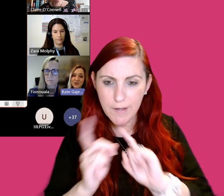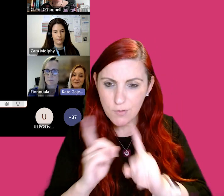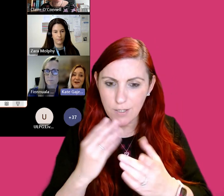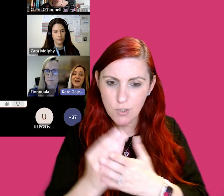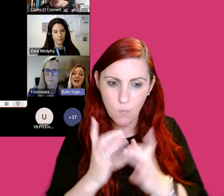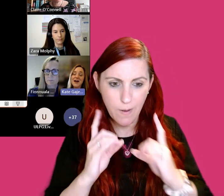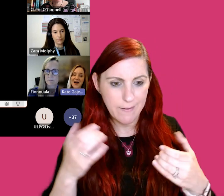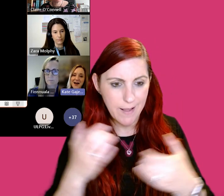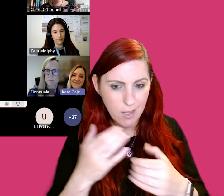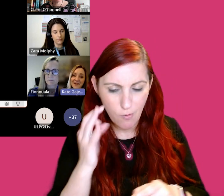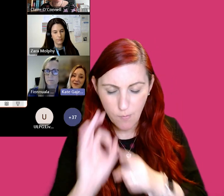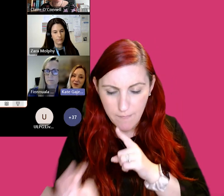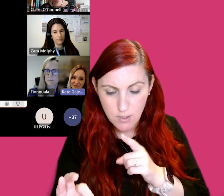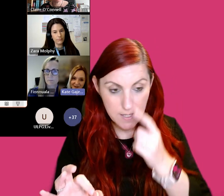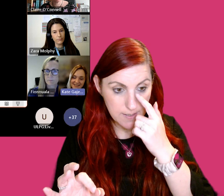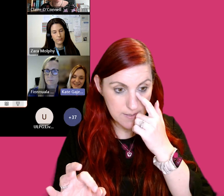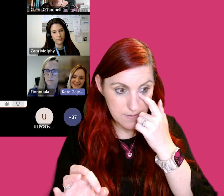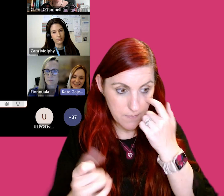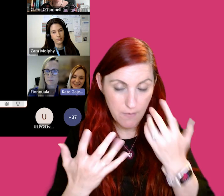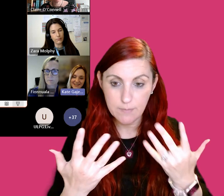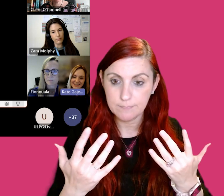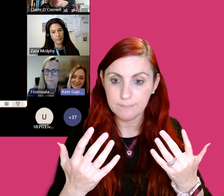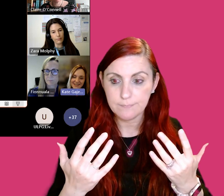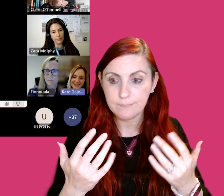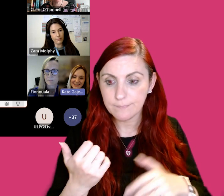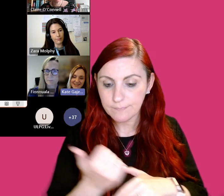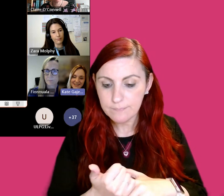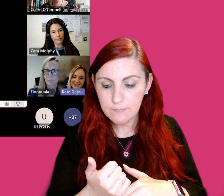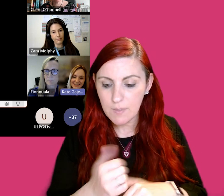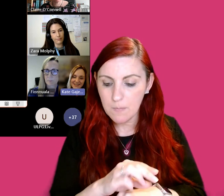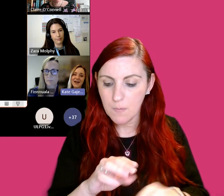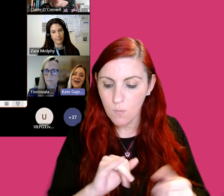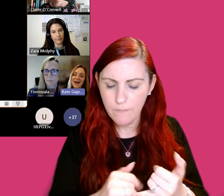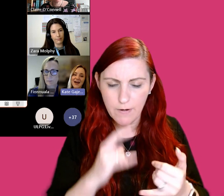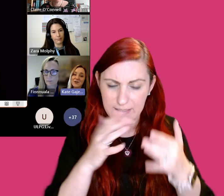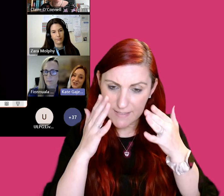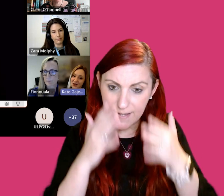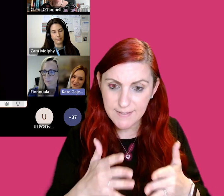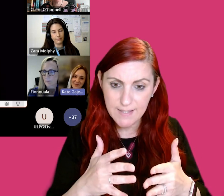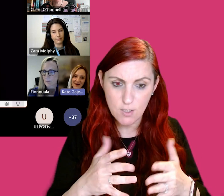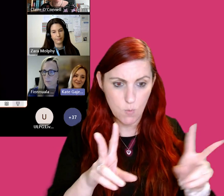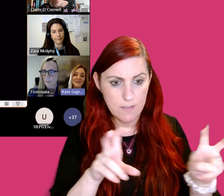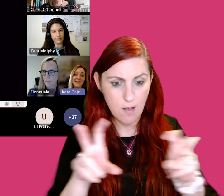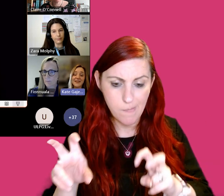usually very um very motivated and who are very dedicated to the topic uh which is also a benefit